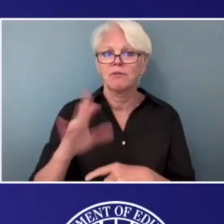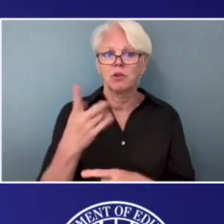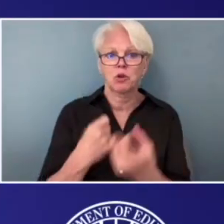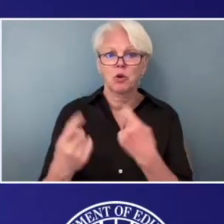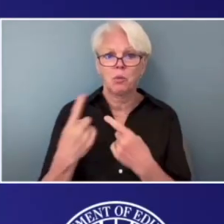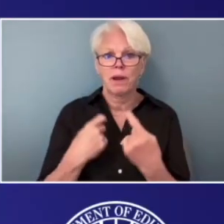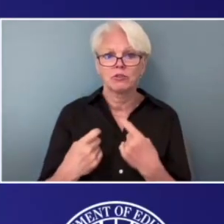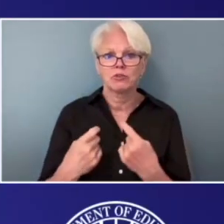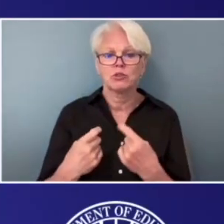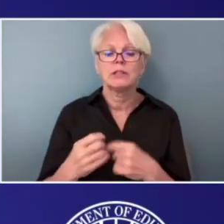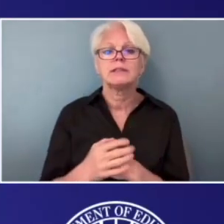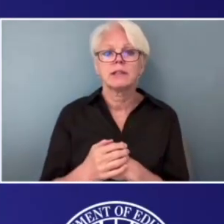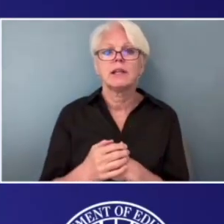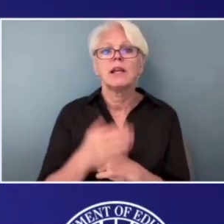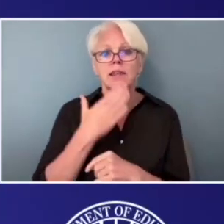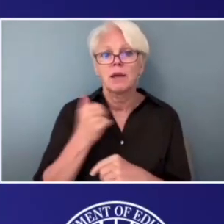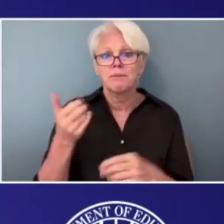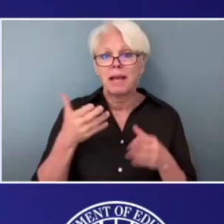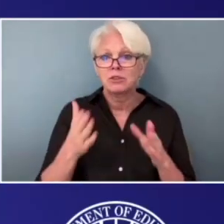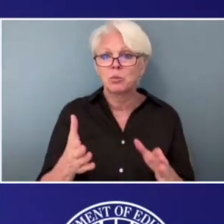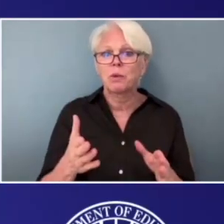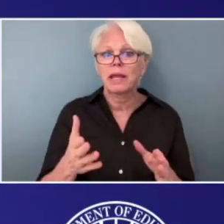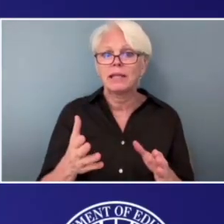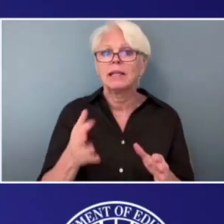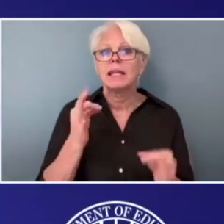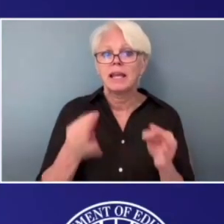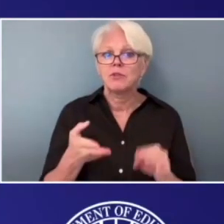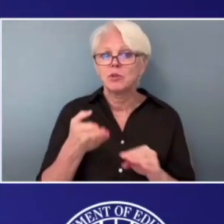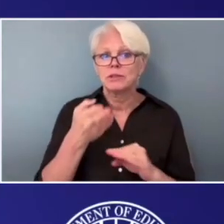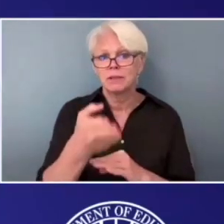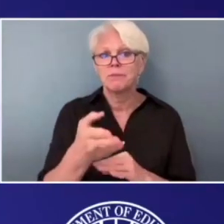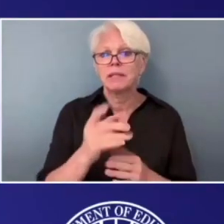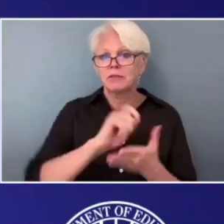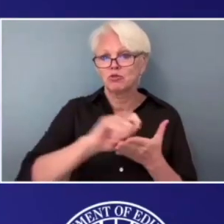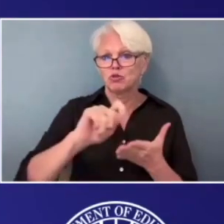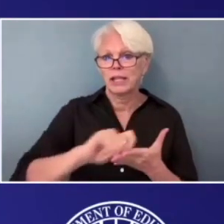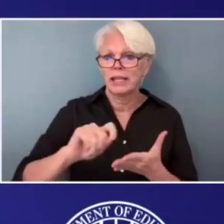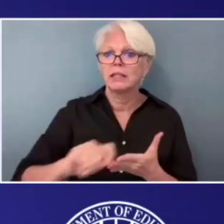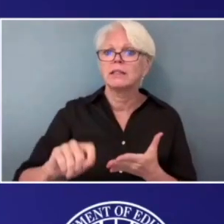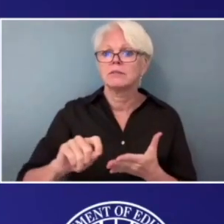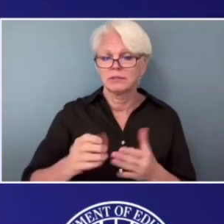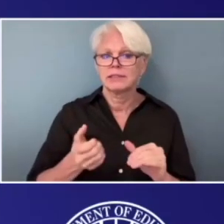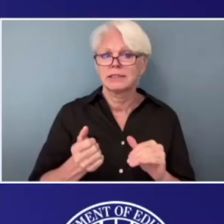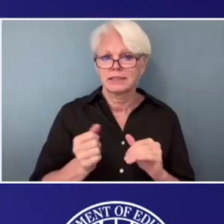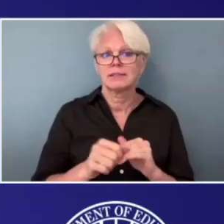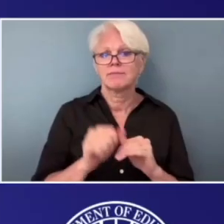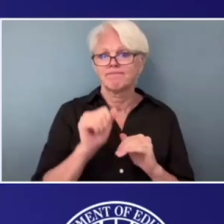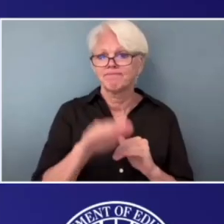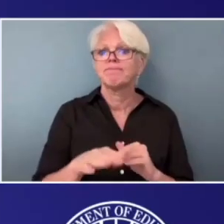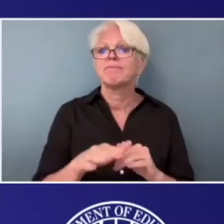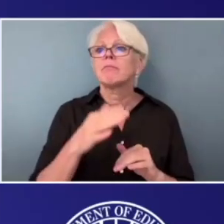the best way for us to do that is for you to submit them to us in writing, so that we can work through them,